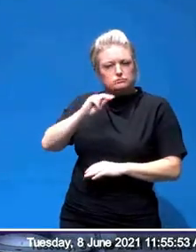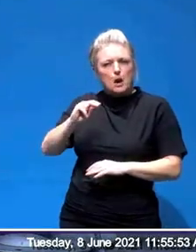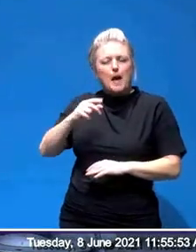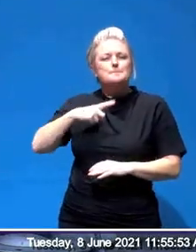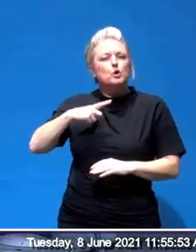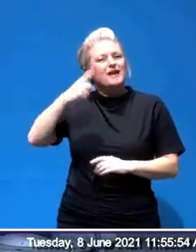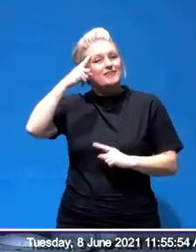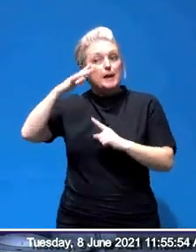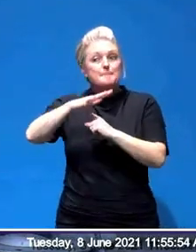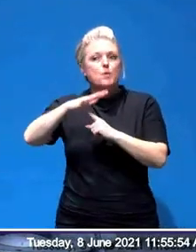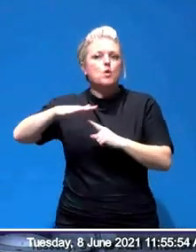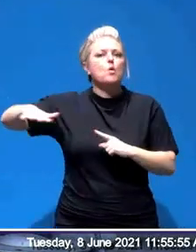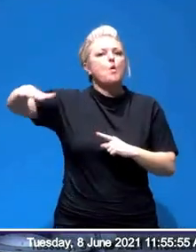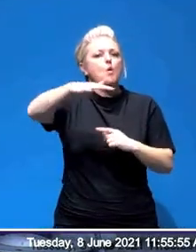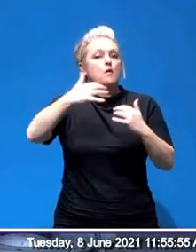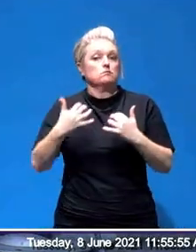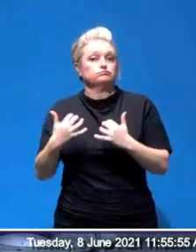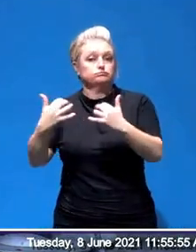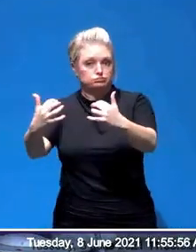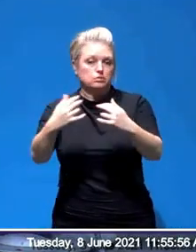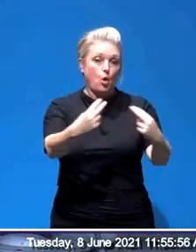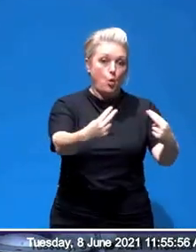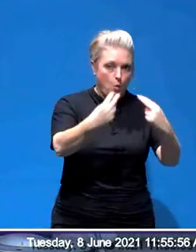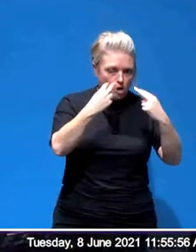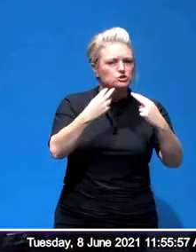and your sense of frustration. Yes.